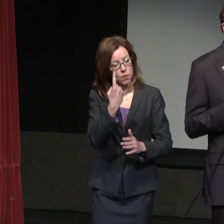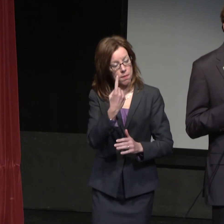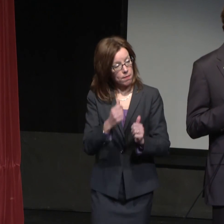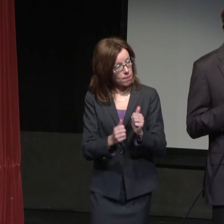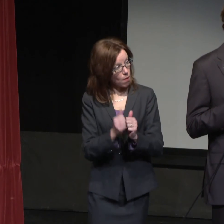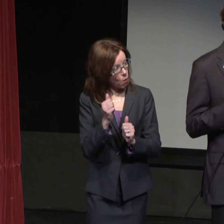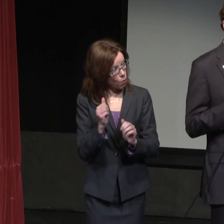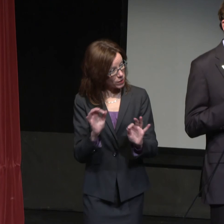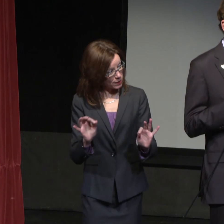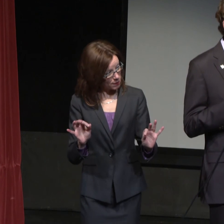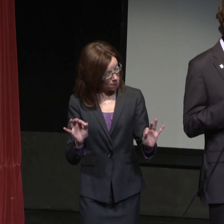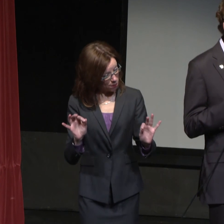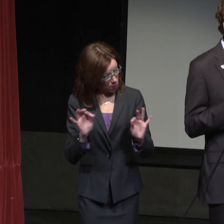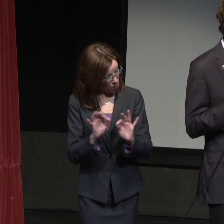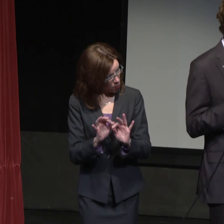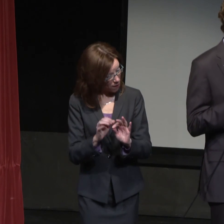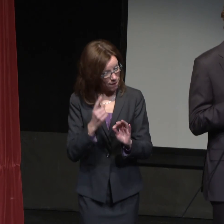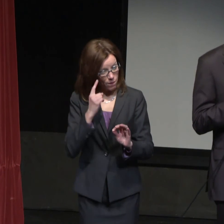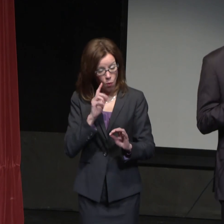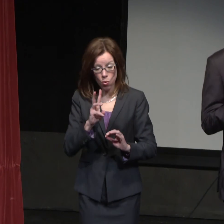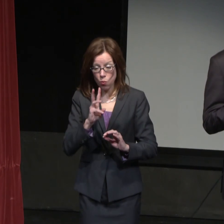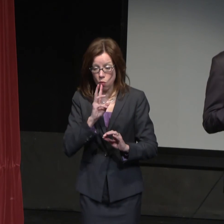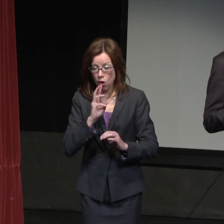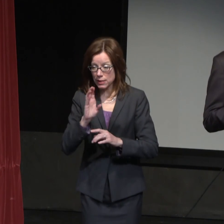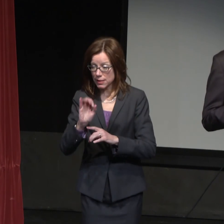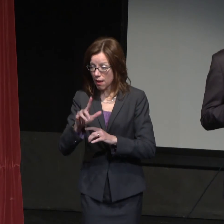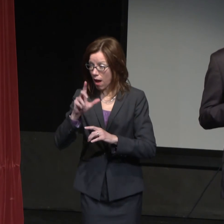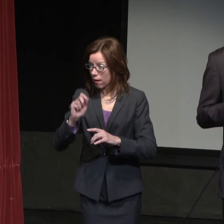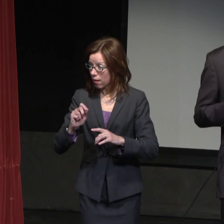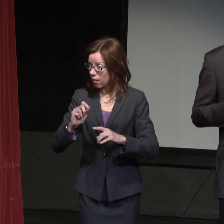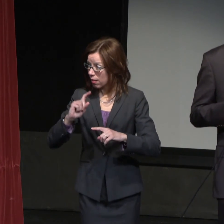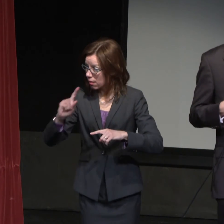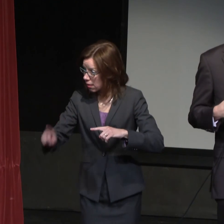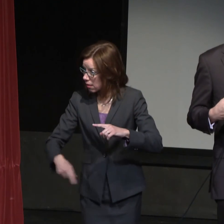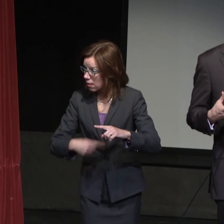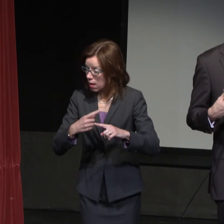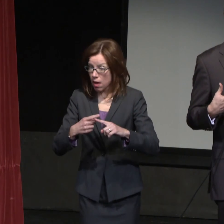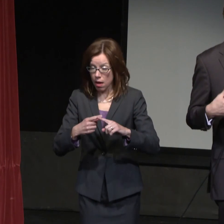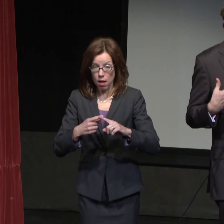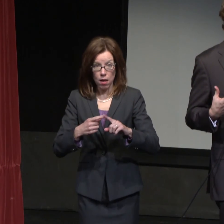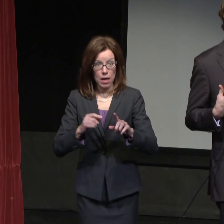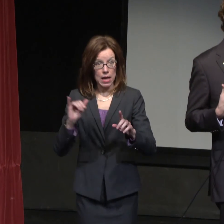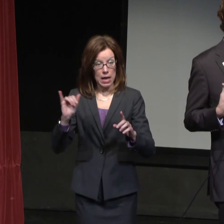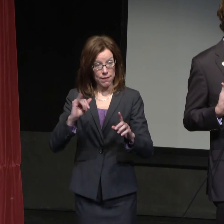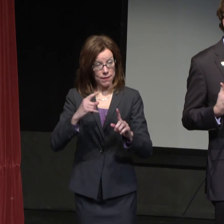to the water cycle is that as the temperature is warming up,